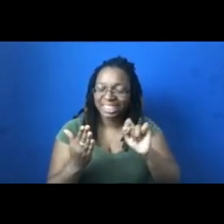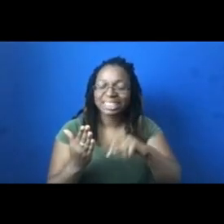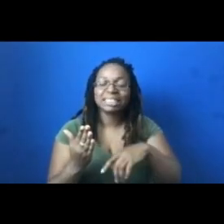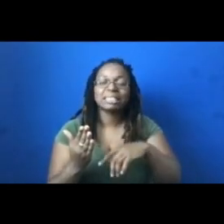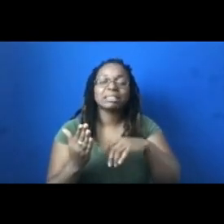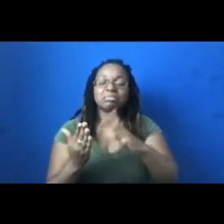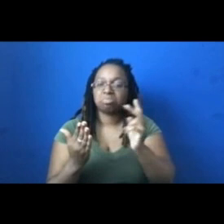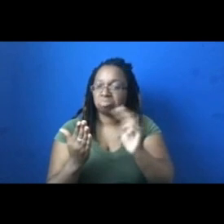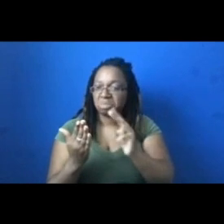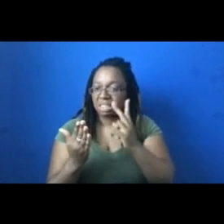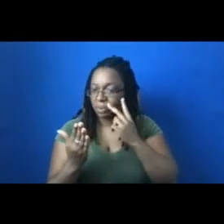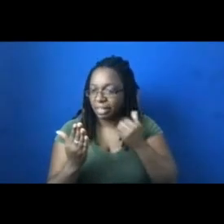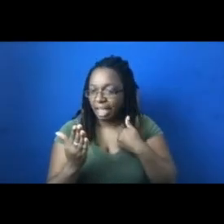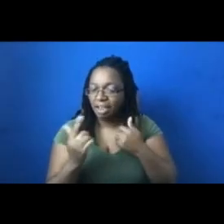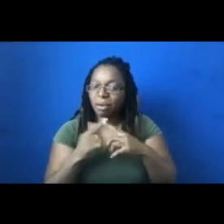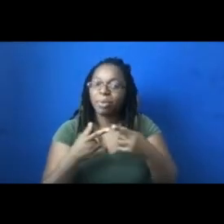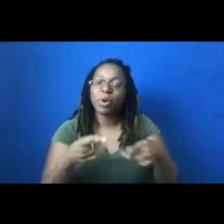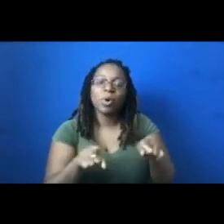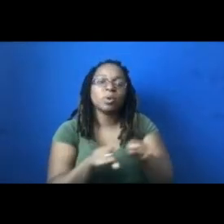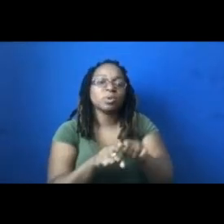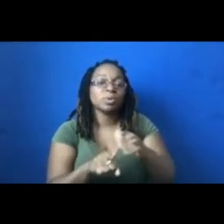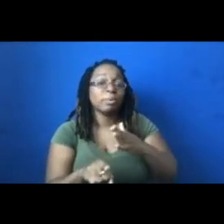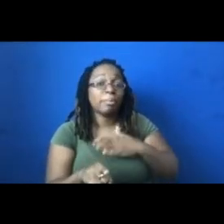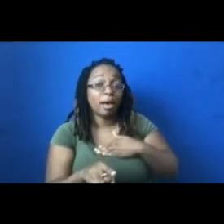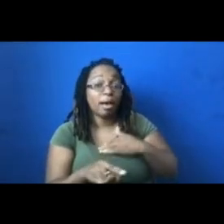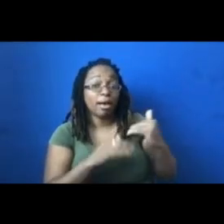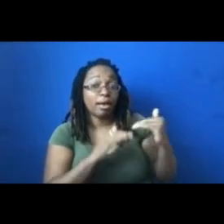Frank Newbold is going to be leading that Amara is going to